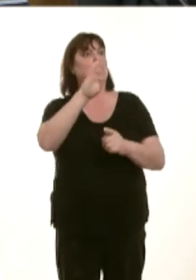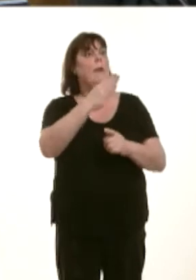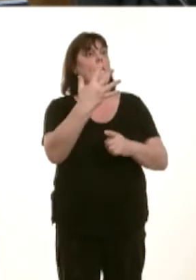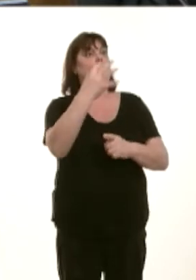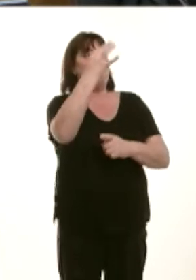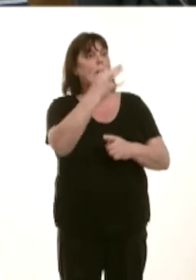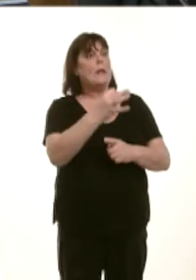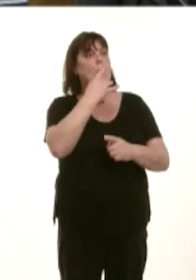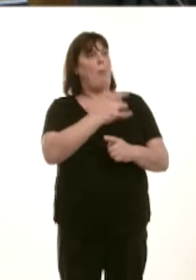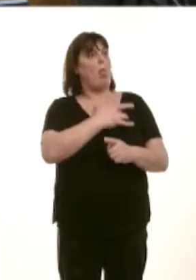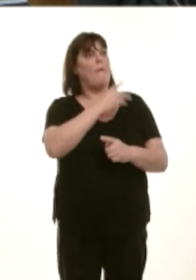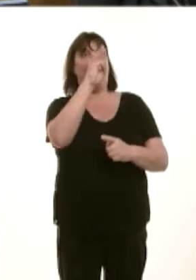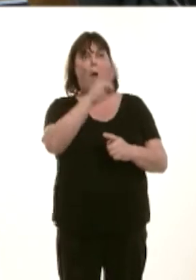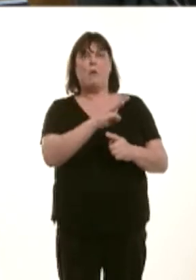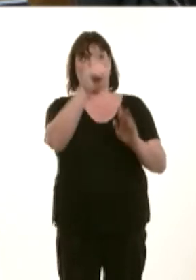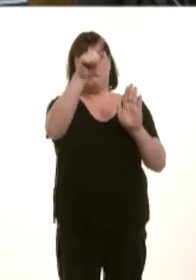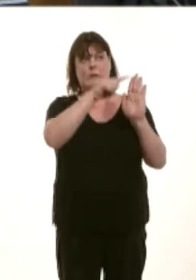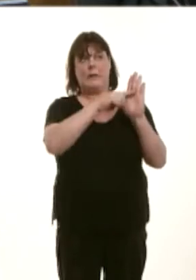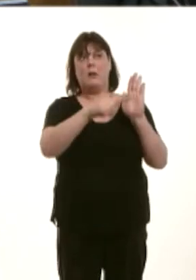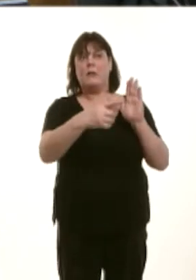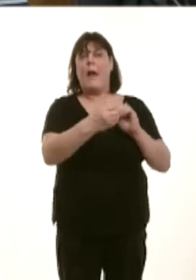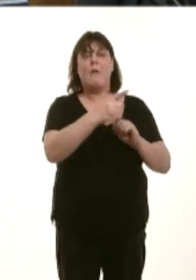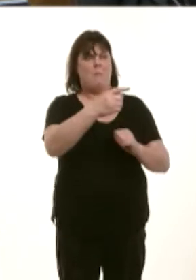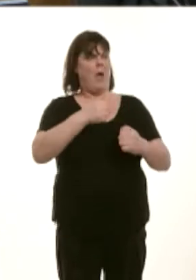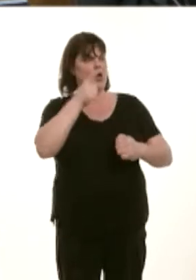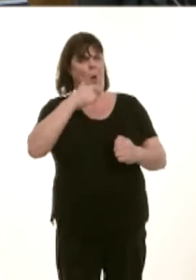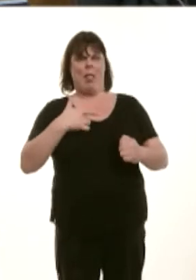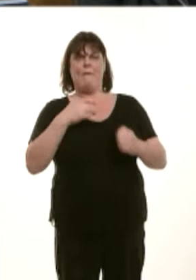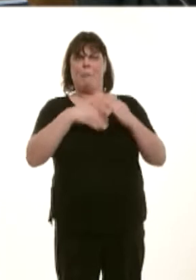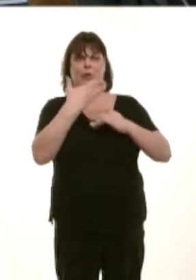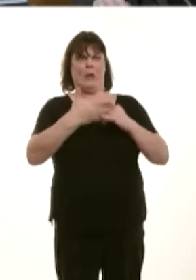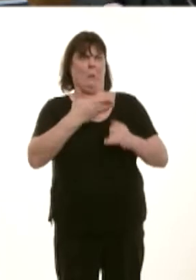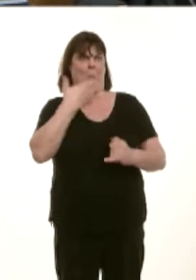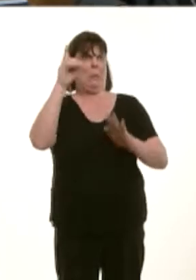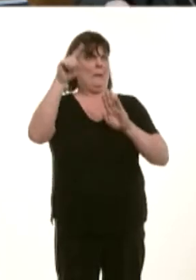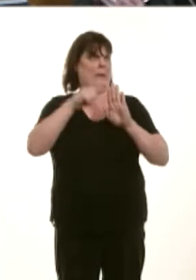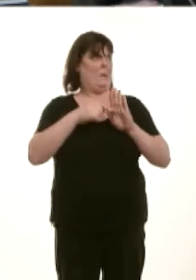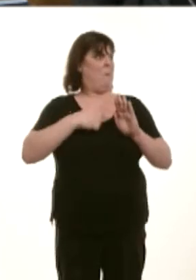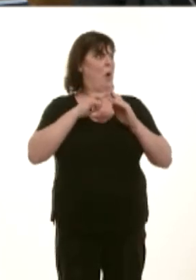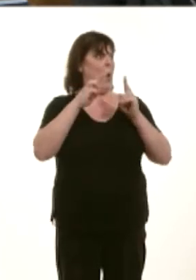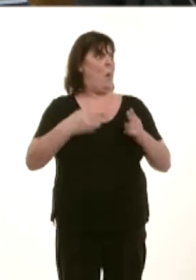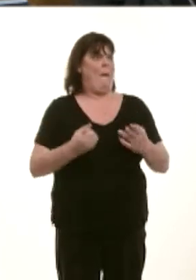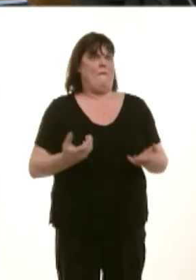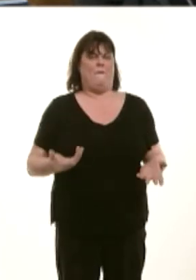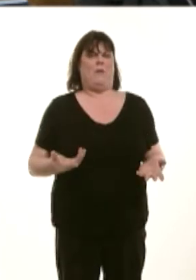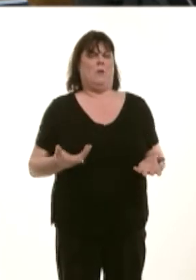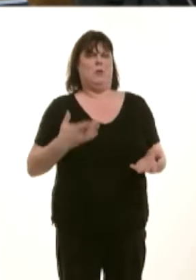Well, I can’t get a signal in the house in Bridgend, so I’m not sure that that’s always entirely true, perhaps.